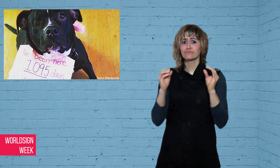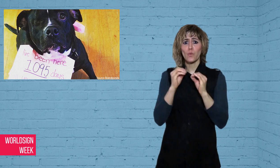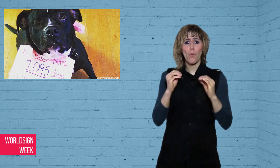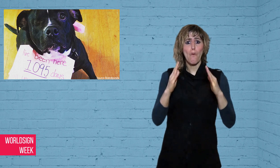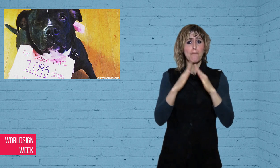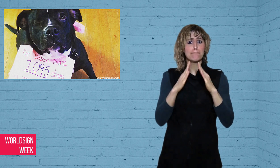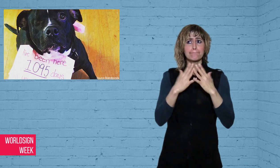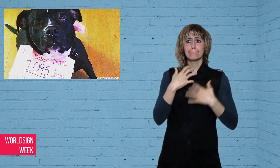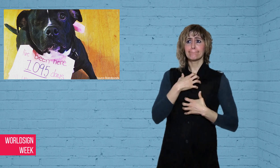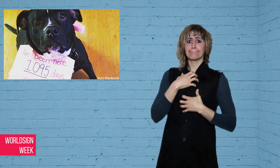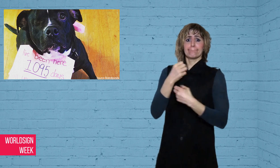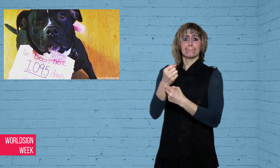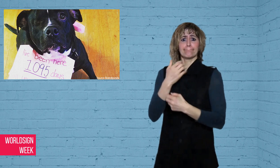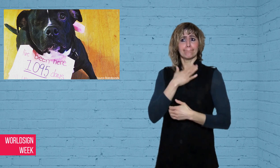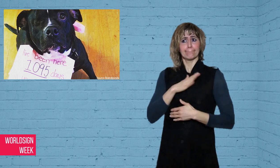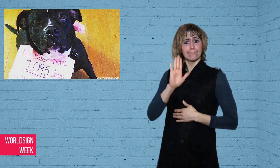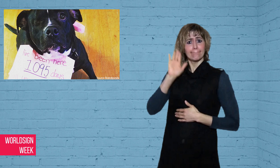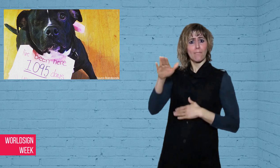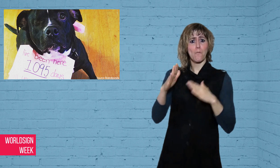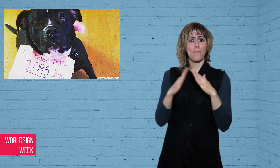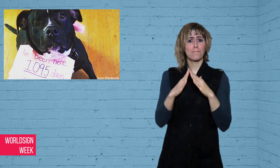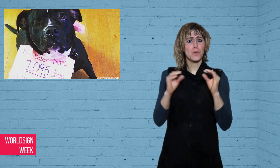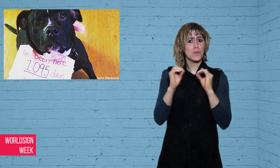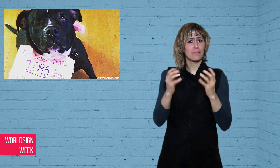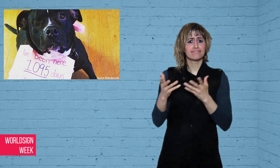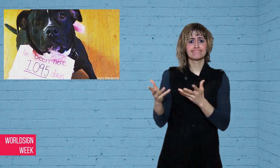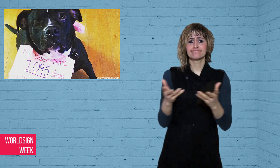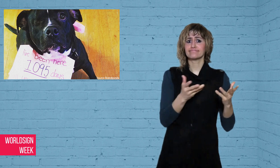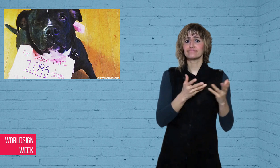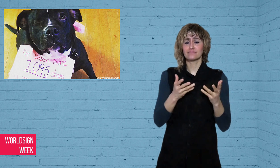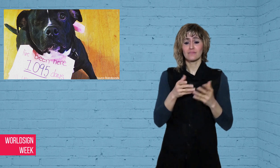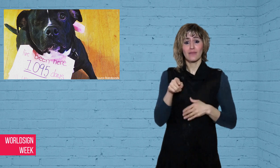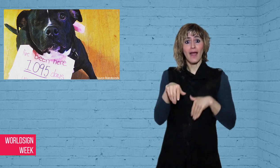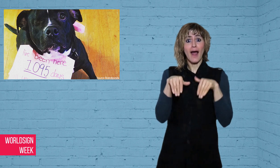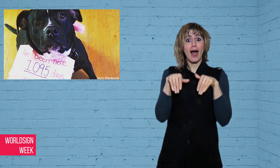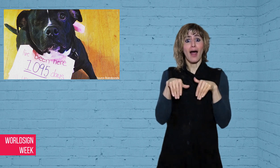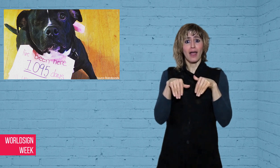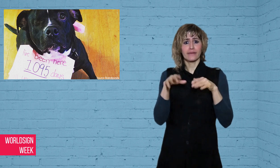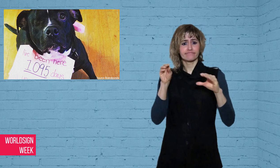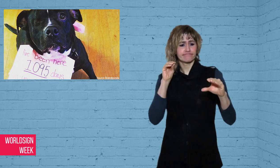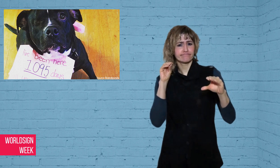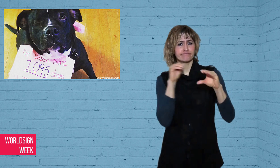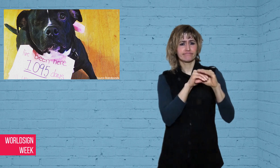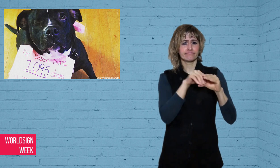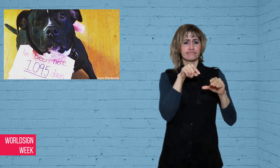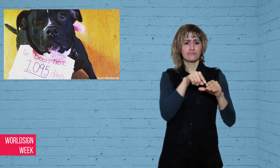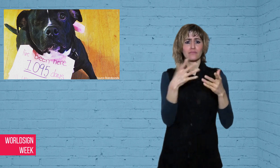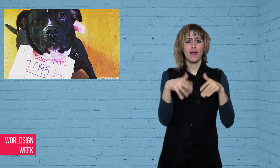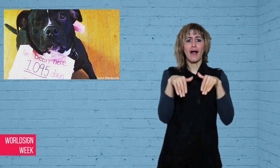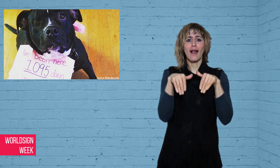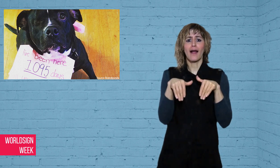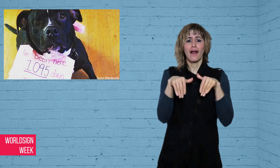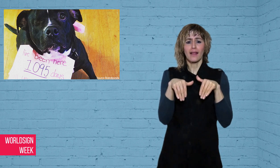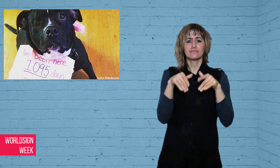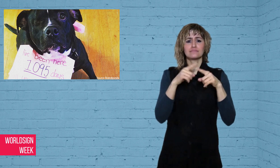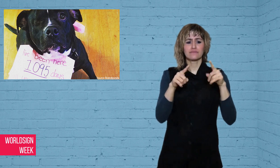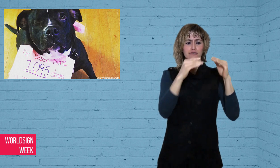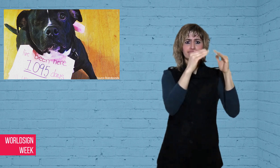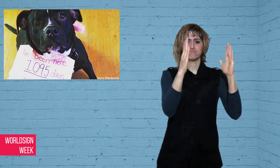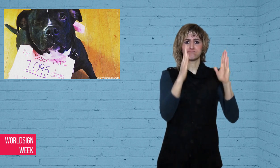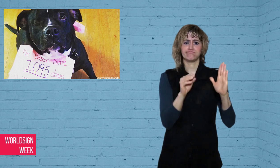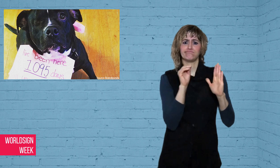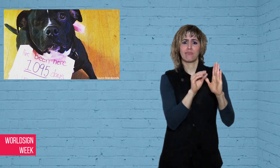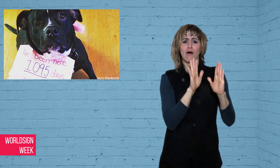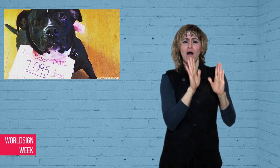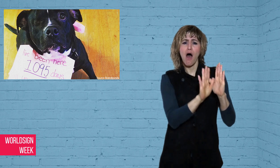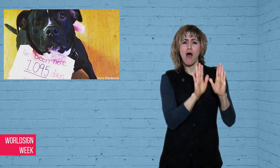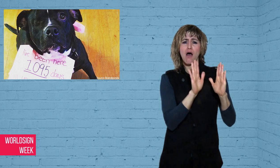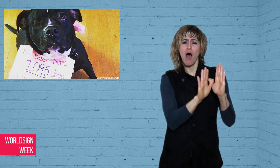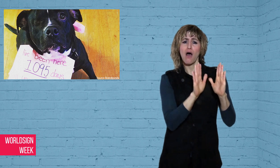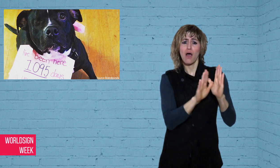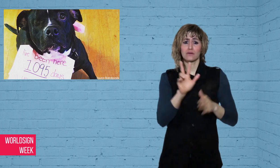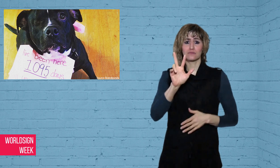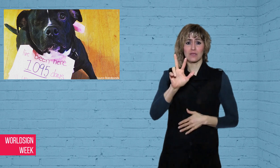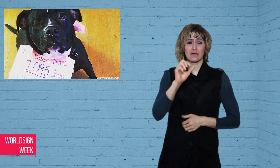She has been at an animal shelter for three